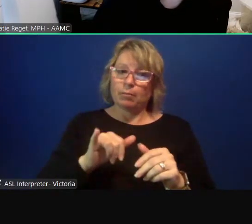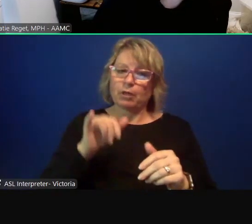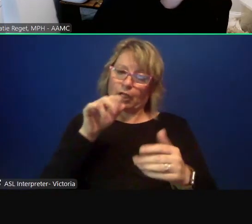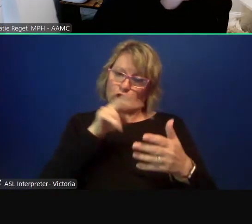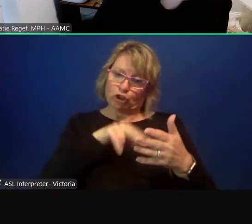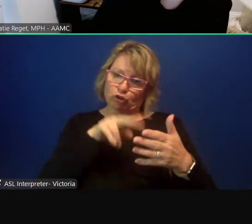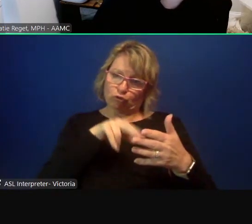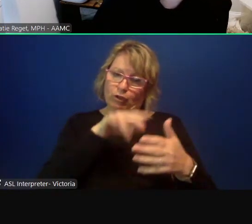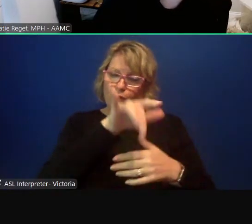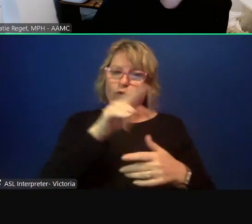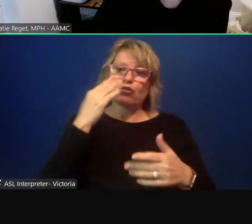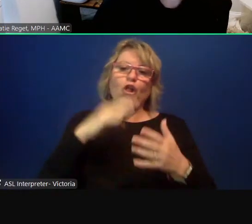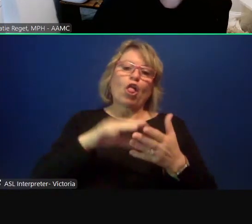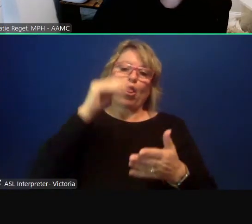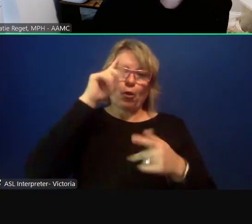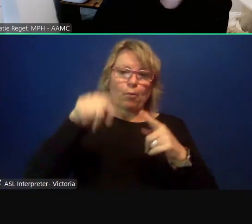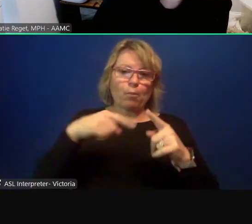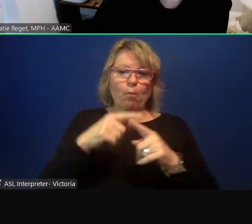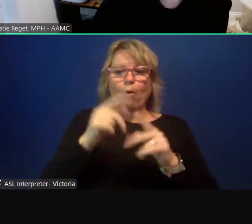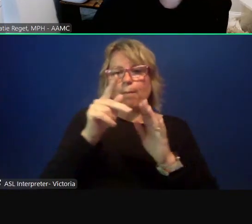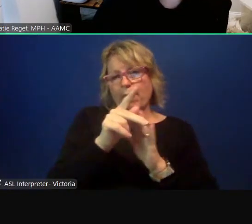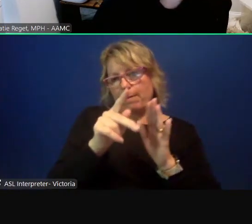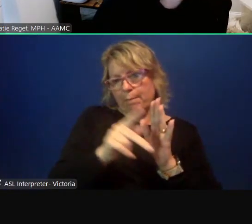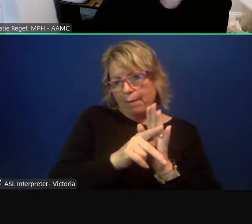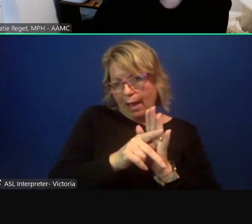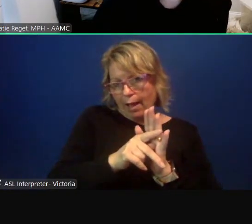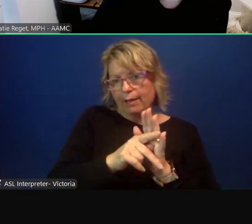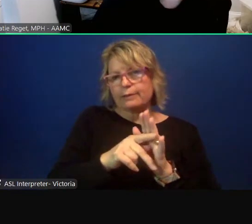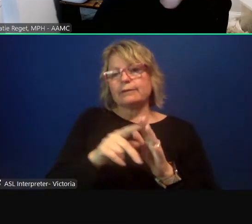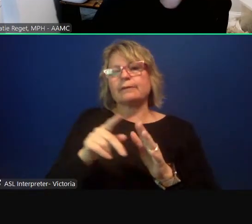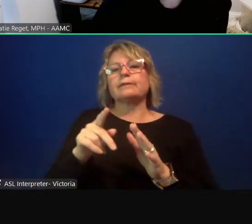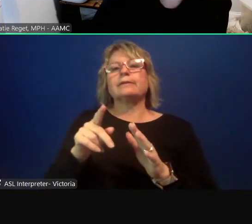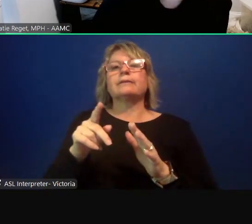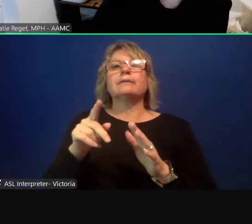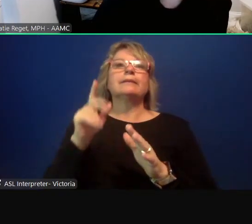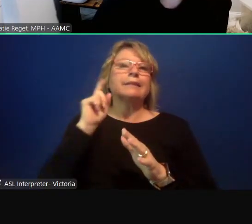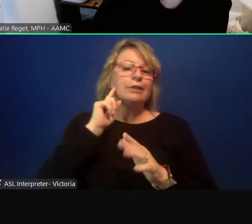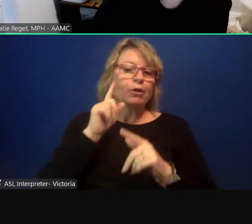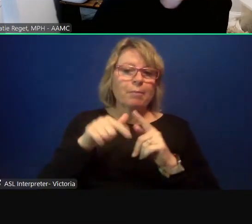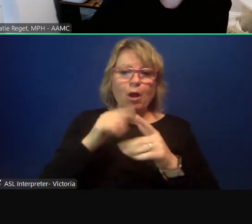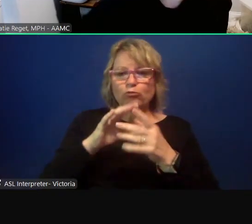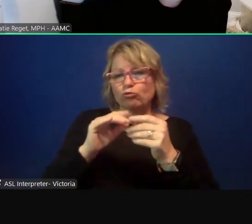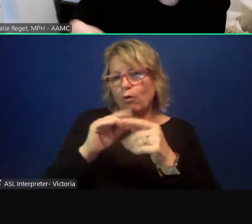the policy landscape, hear stories about the patient experience, and learn best practices for